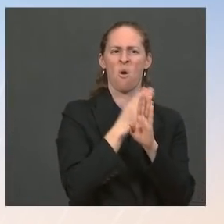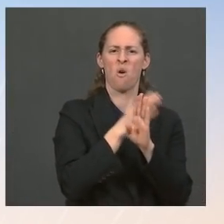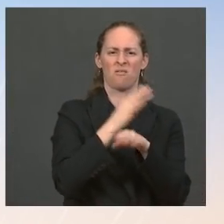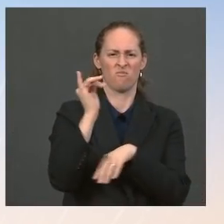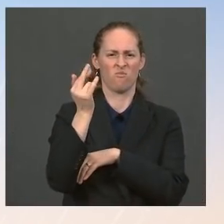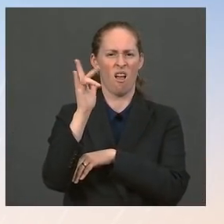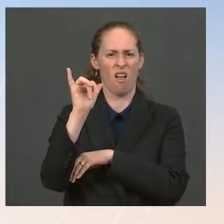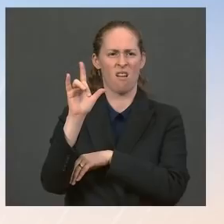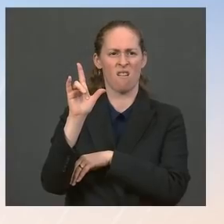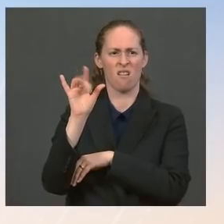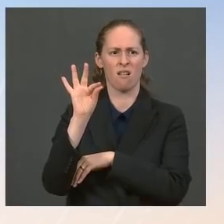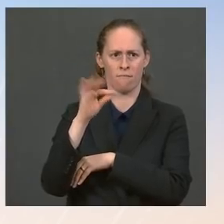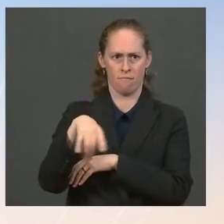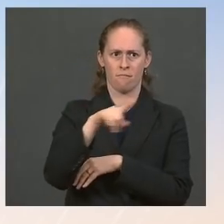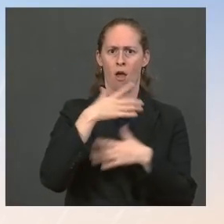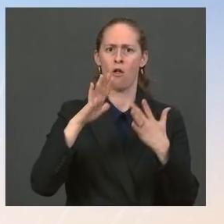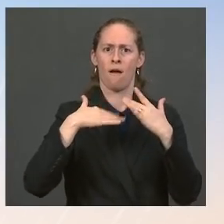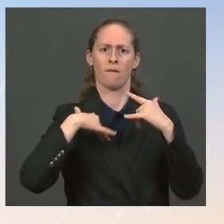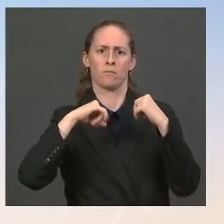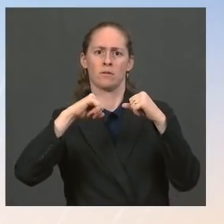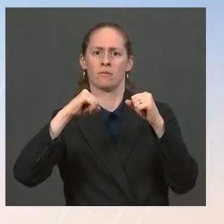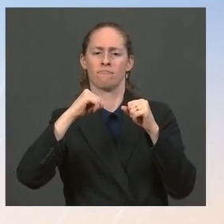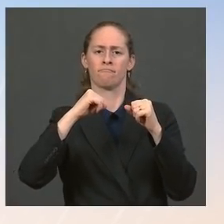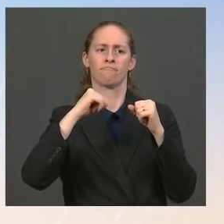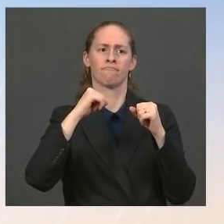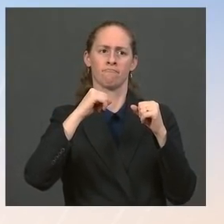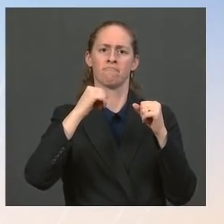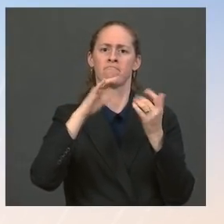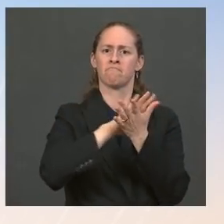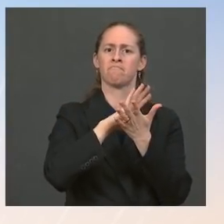And we were mindful of the assassination that occurred,